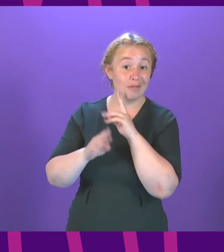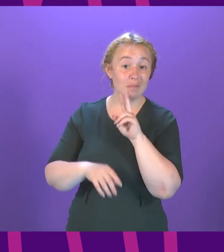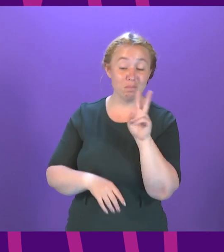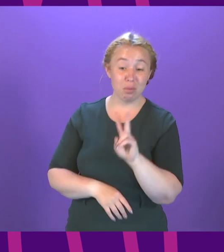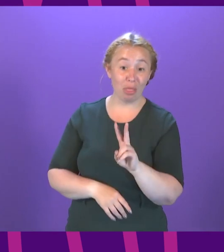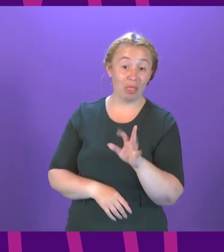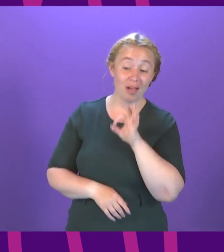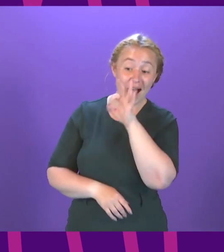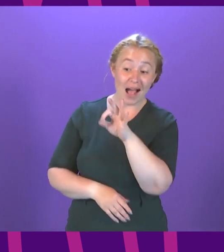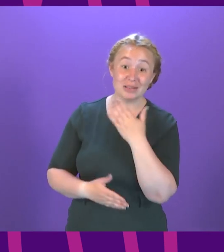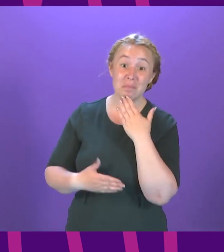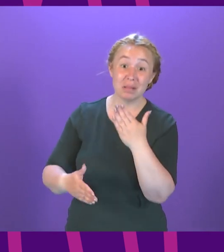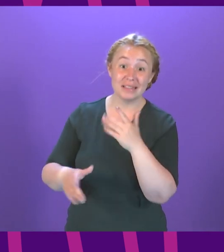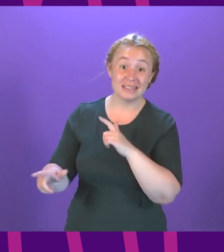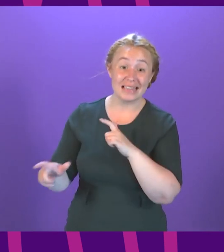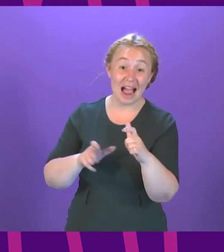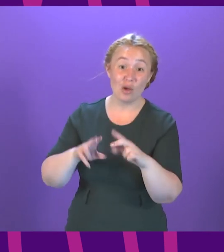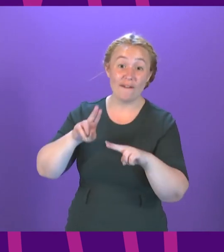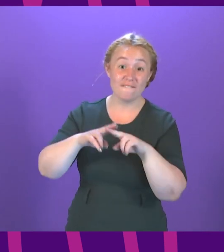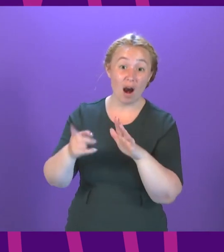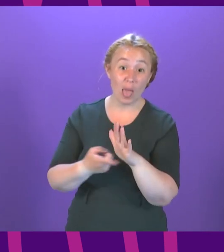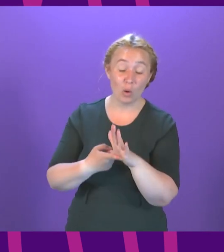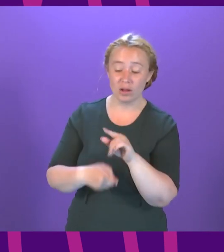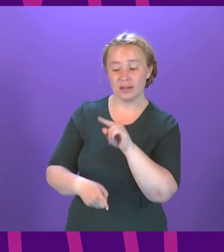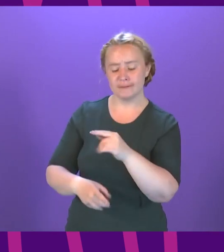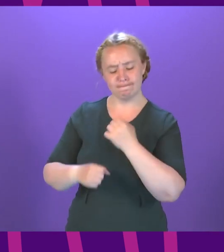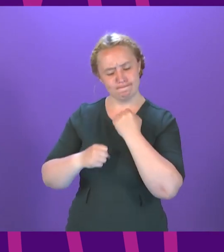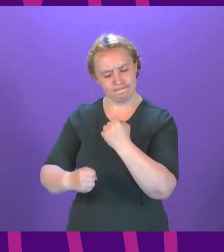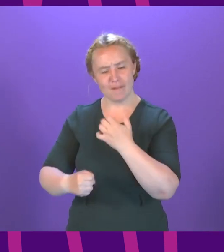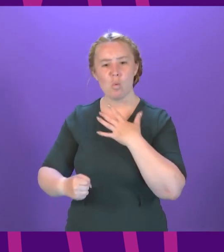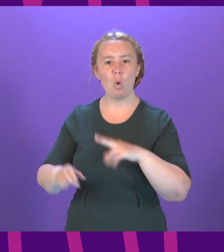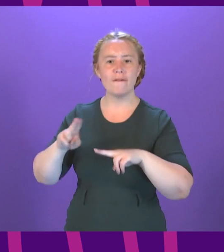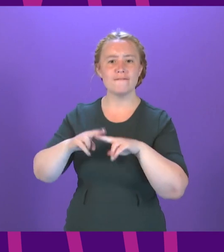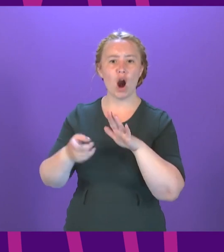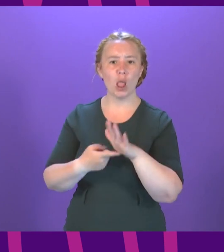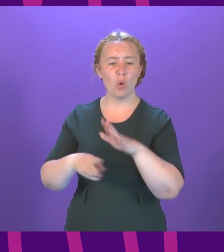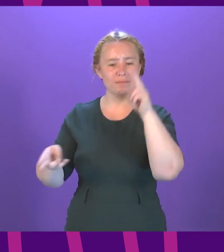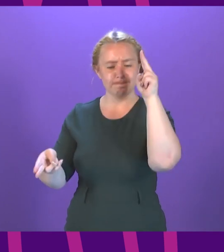it appears to be adamant about bringing furlough to an end, which is a matter of serious concern.